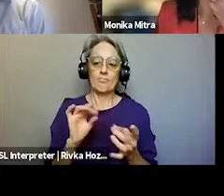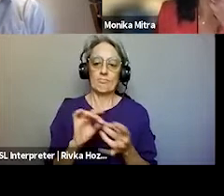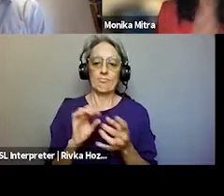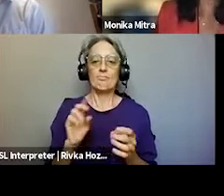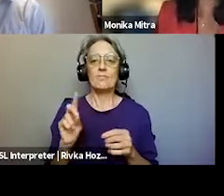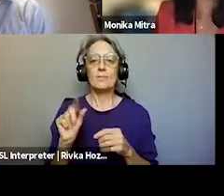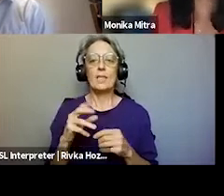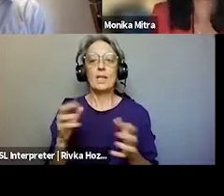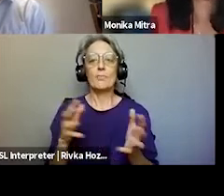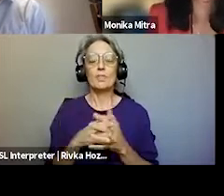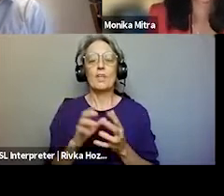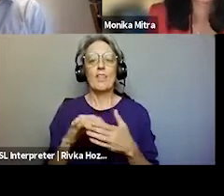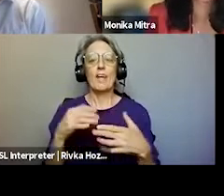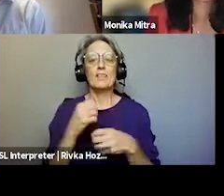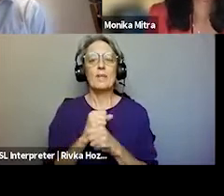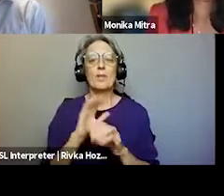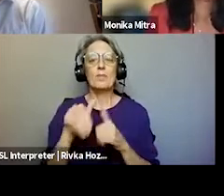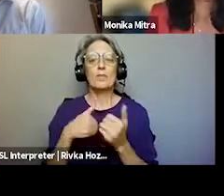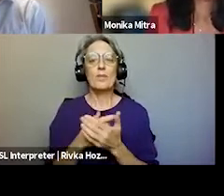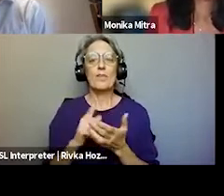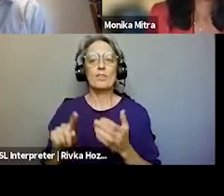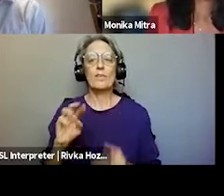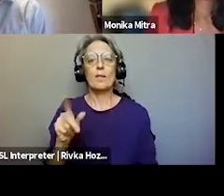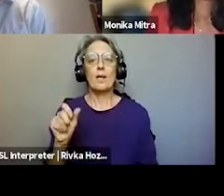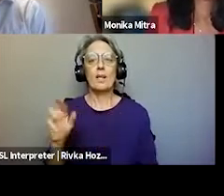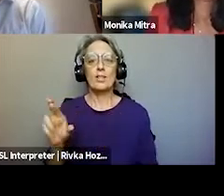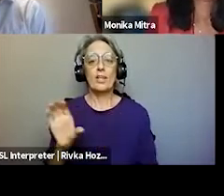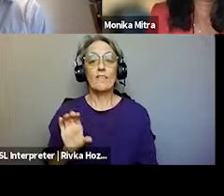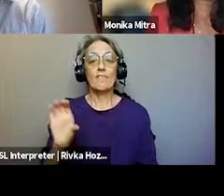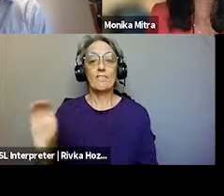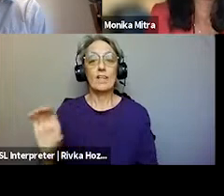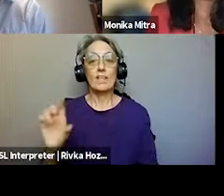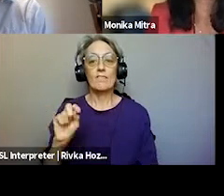the research from NIDILRR, that was funded by NIDILRR and NICHD regarding